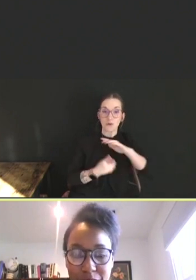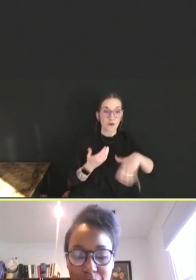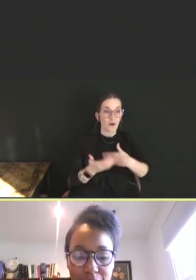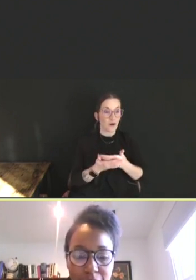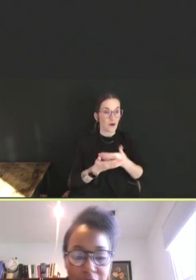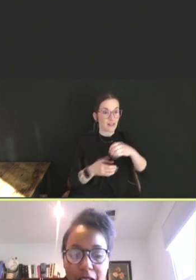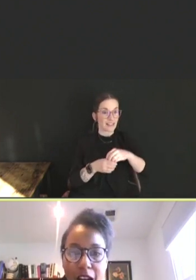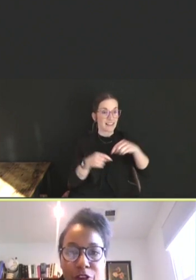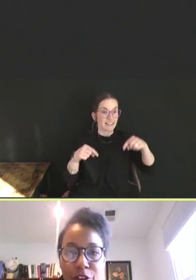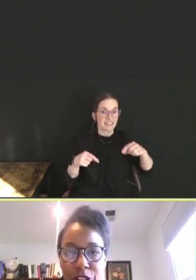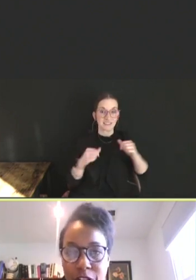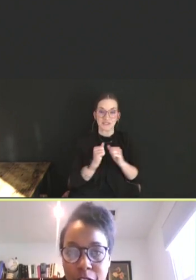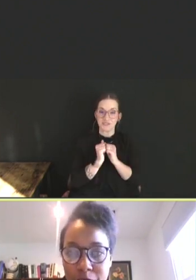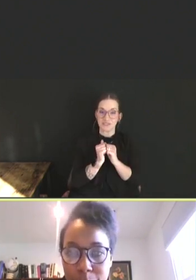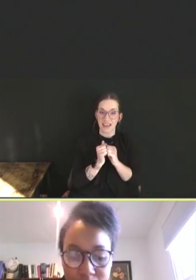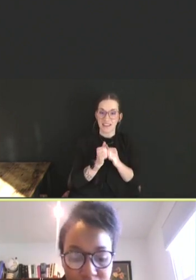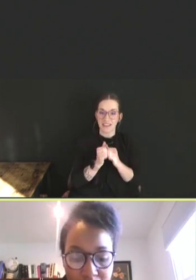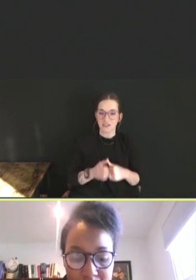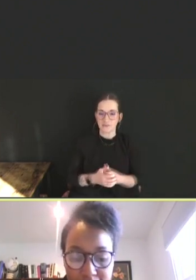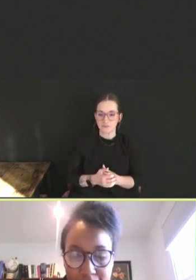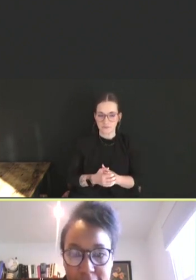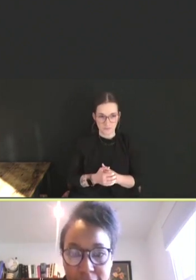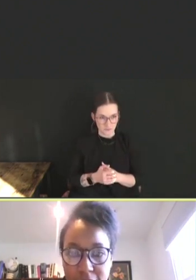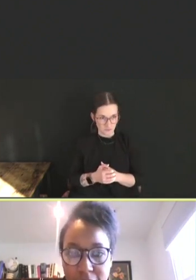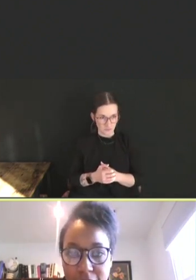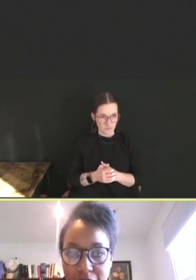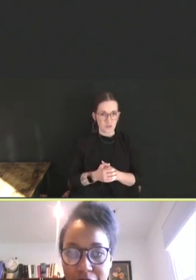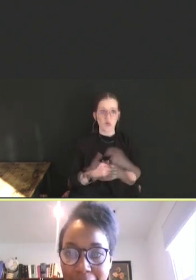I’ll first start with a bit of context.